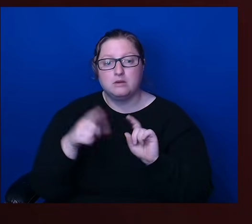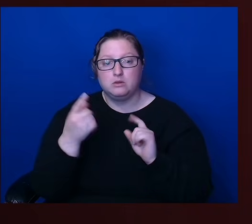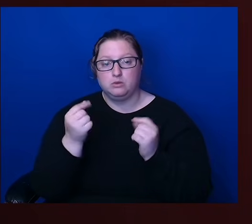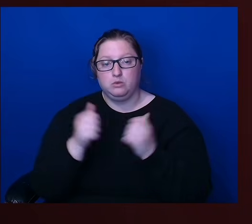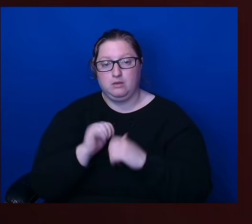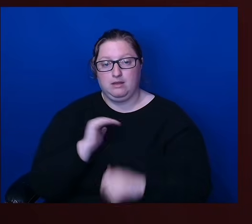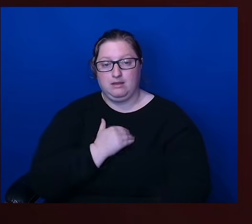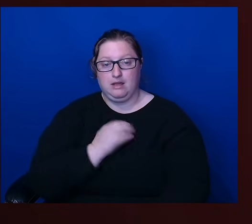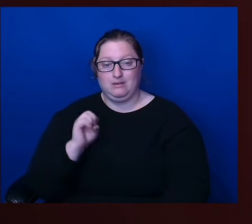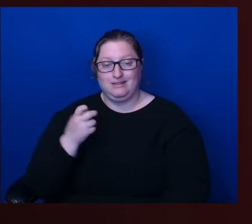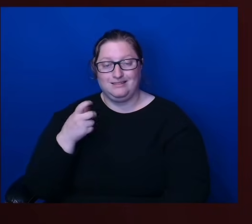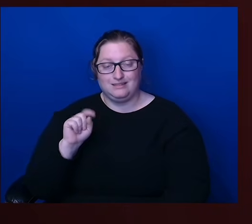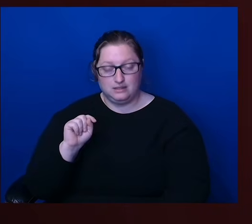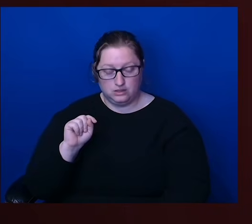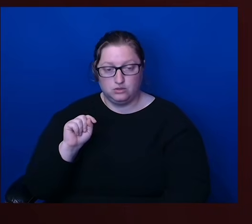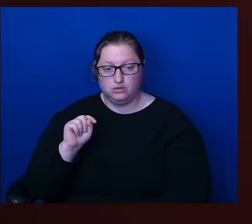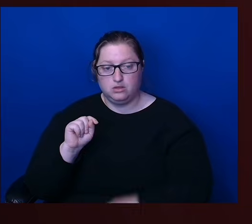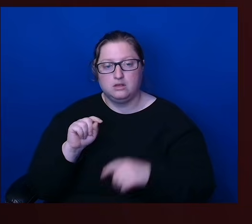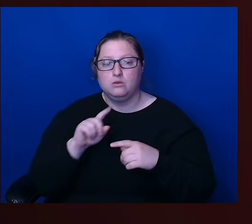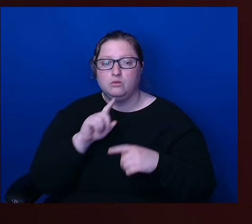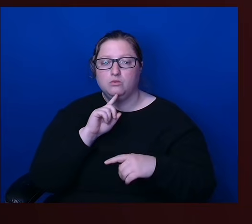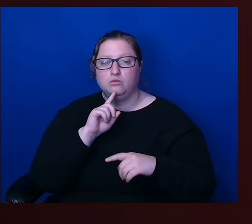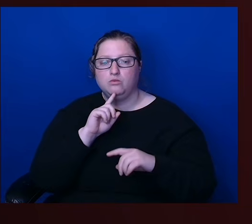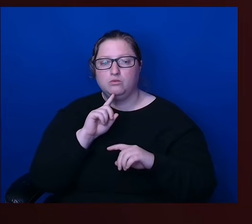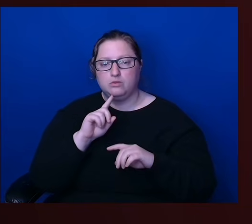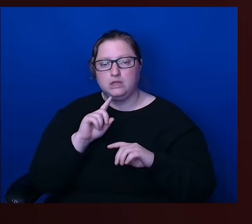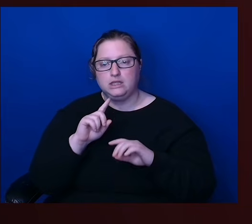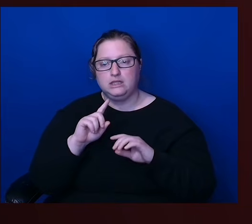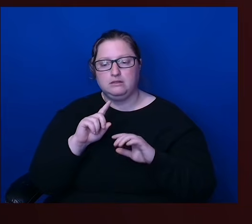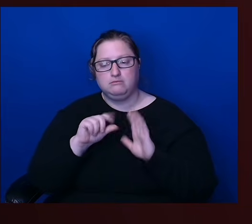just iterate from the results of the search.